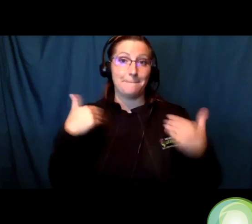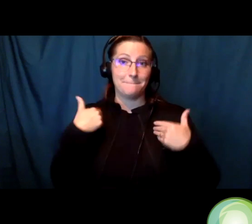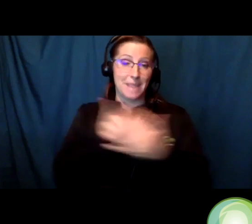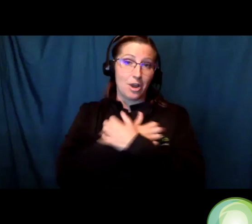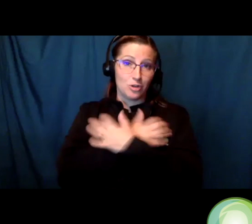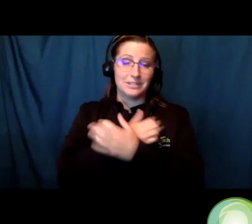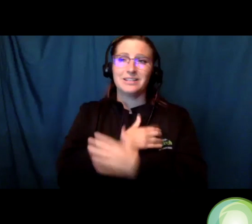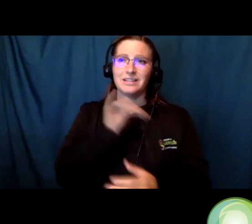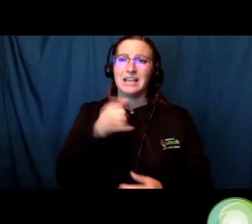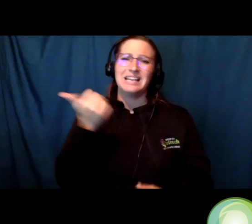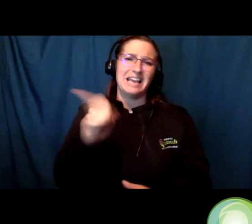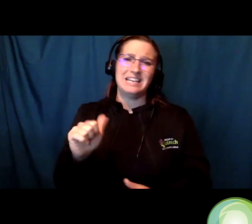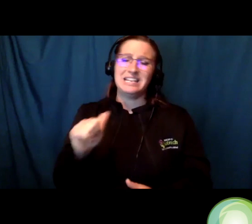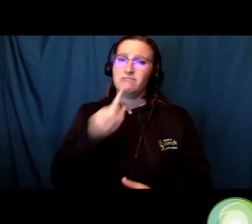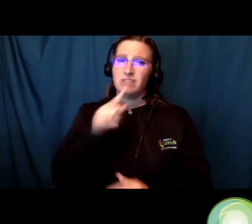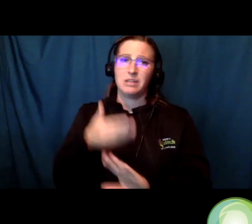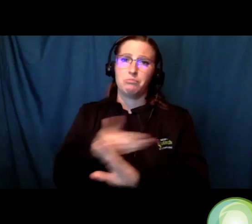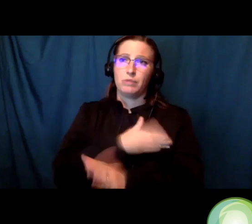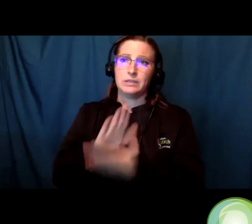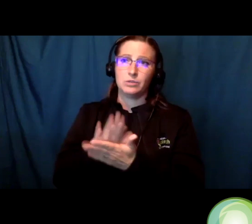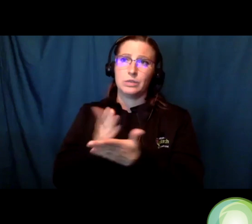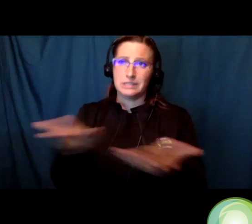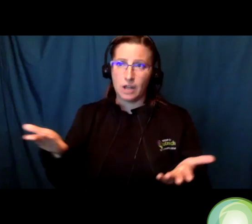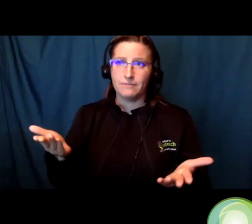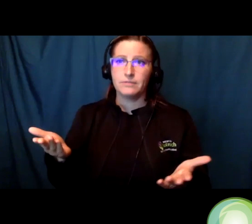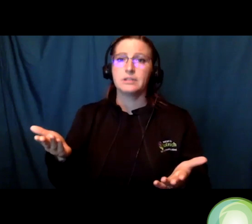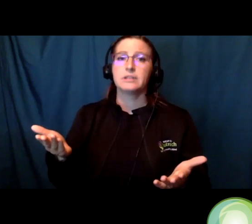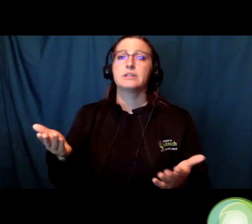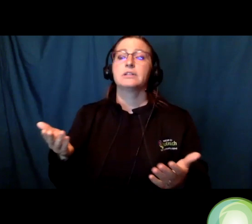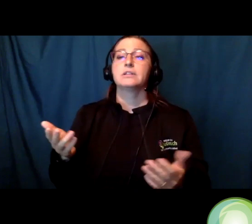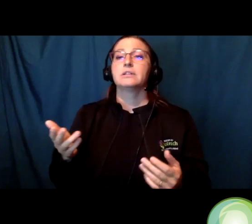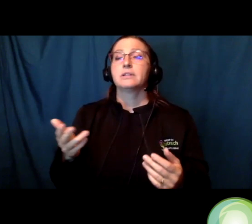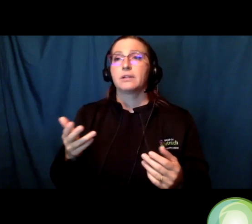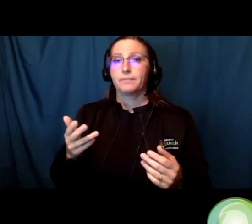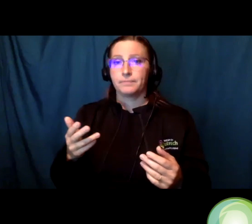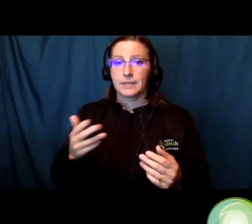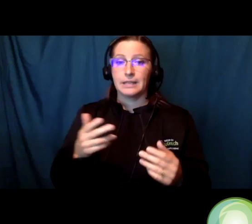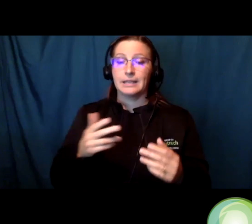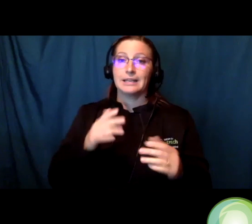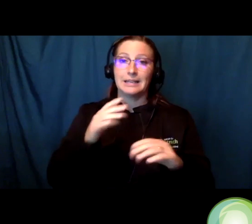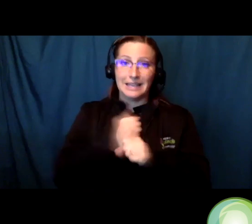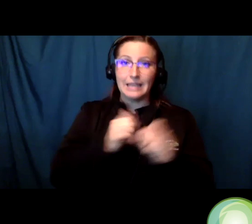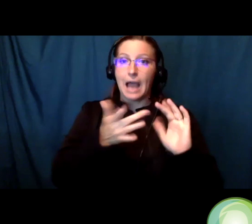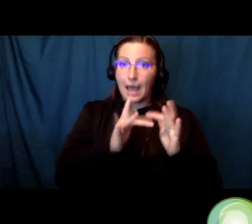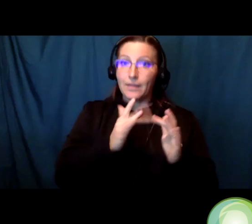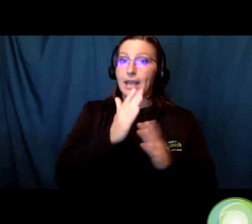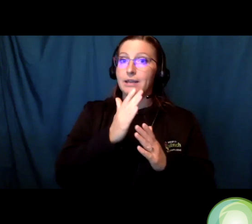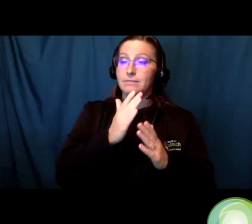preschool things and have either reproduced the book or get an online version of the book or maybe not